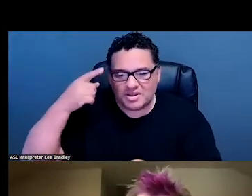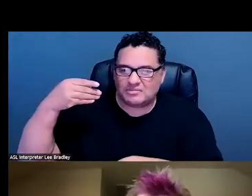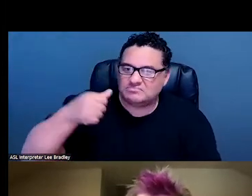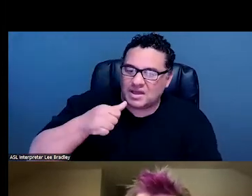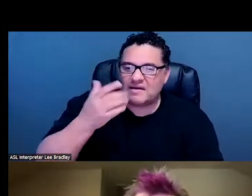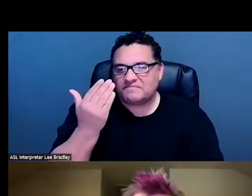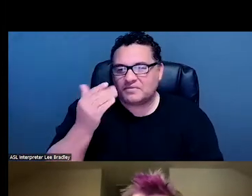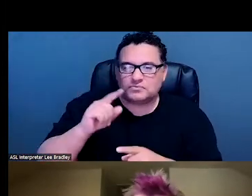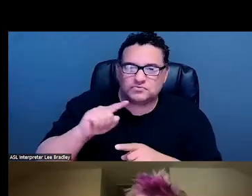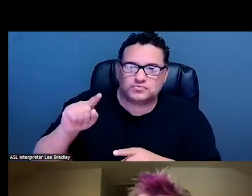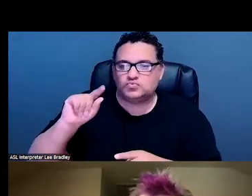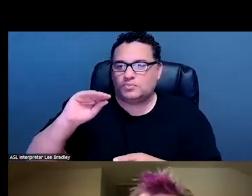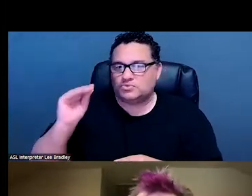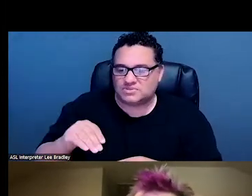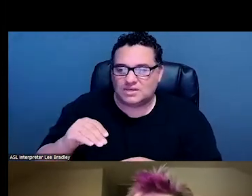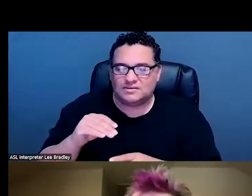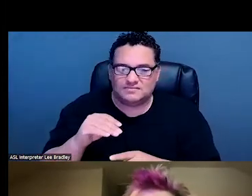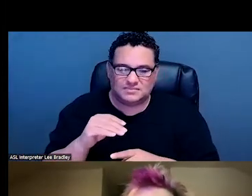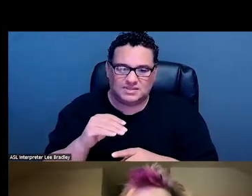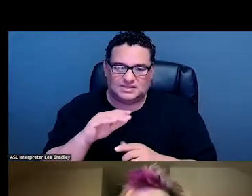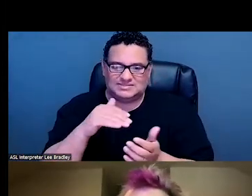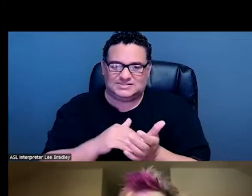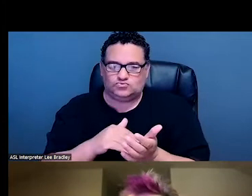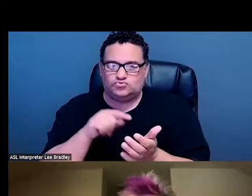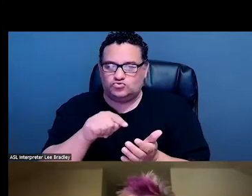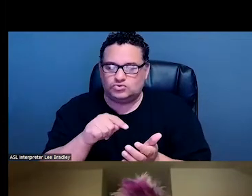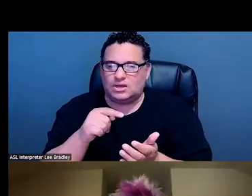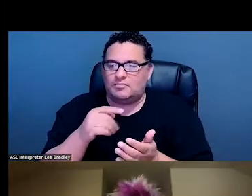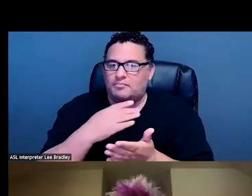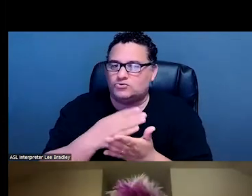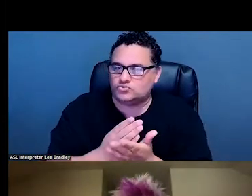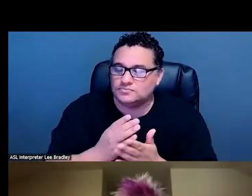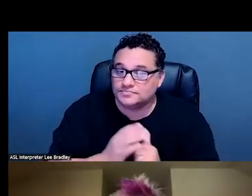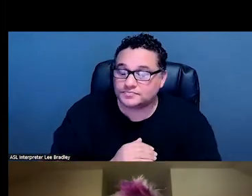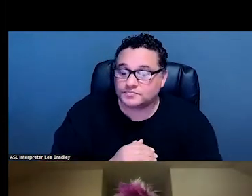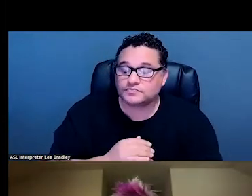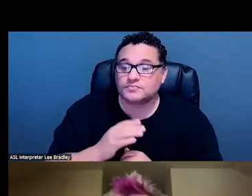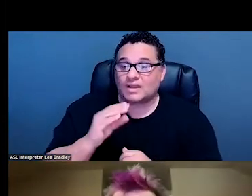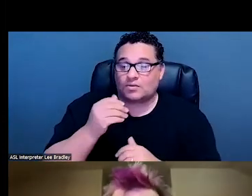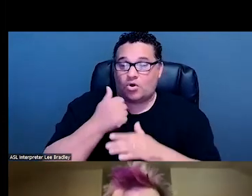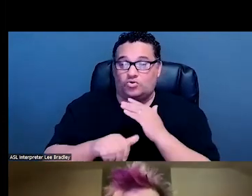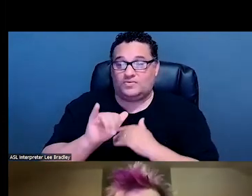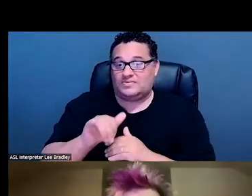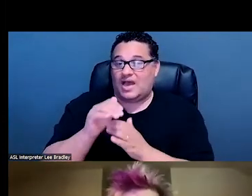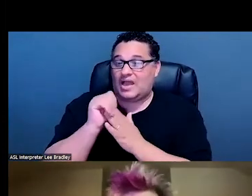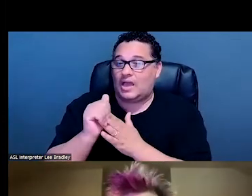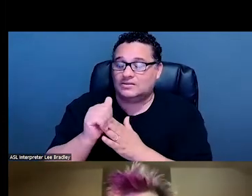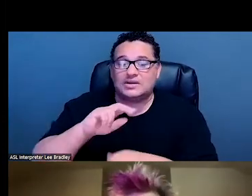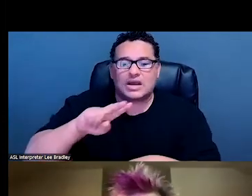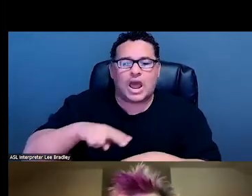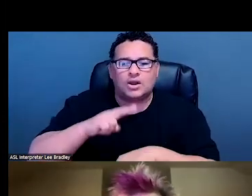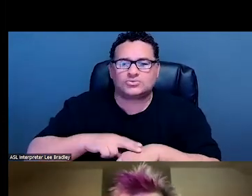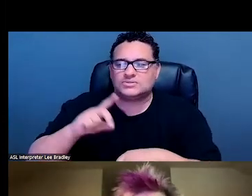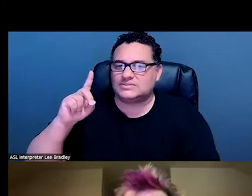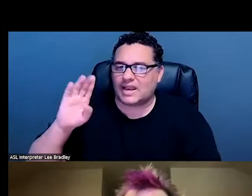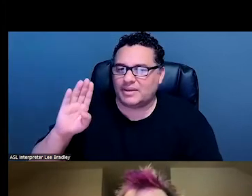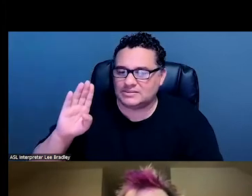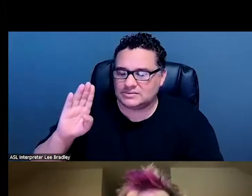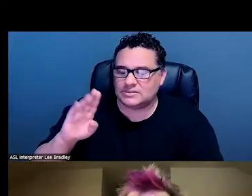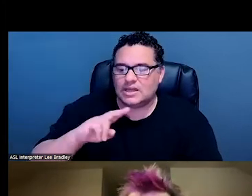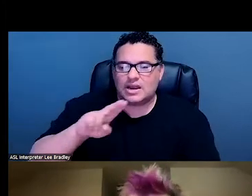BUDGETS. IT ALSO UNDER ITS GUIDANCE, THE NATIONAL DATABASE WAS CREATED, NATIONAL POISON DATA SYSTEM.